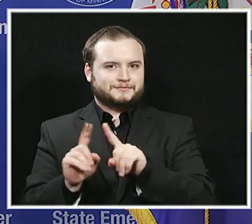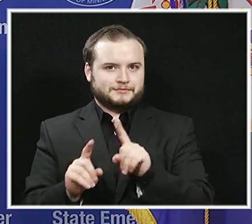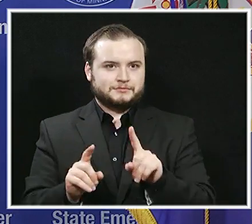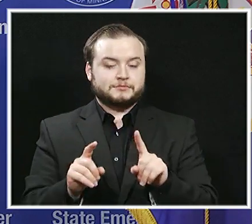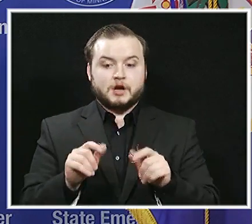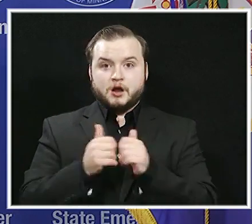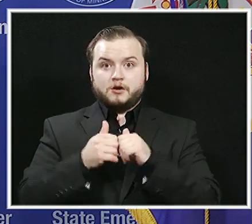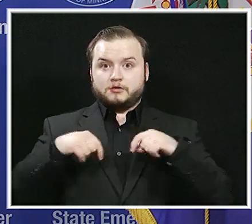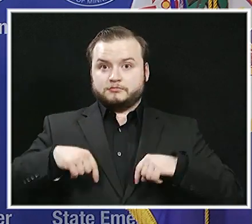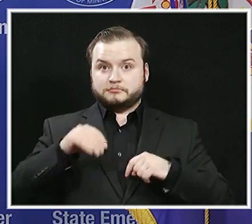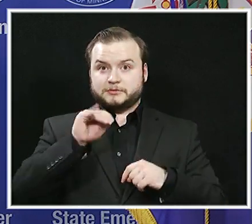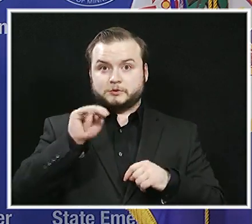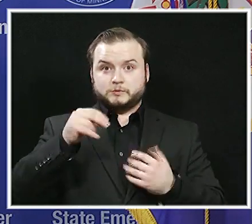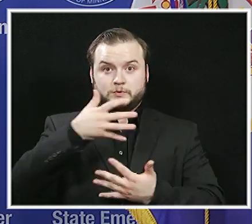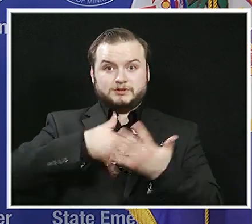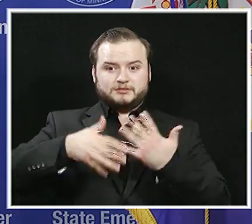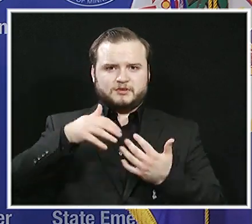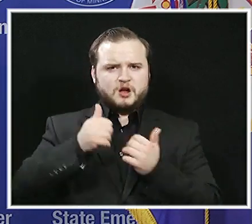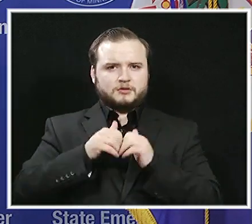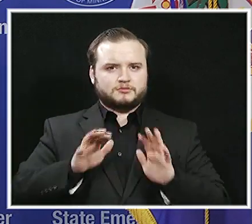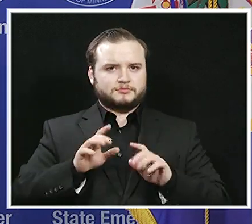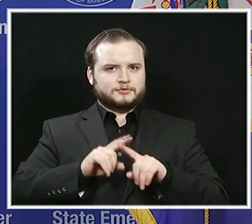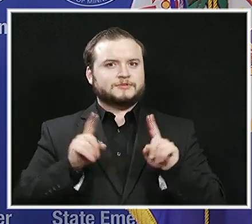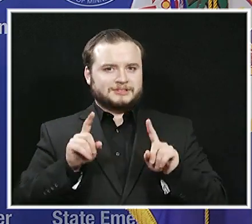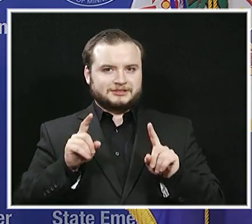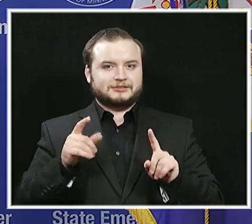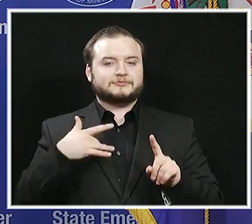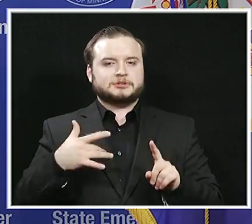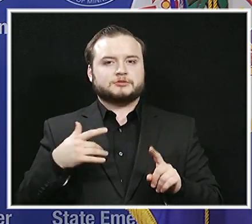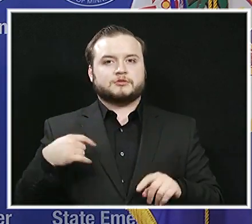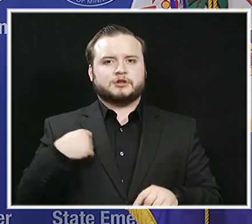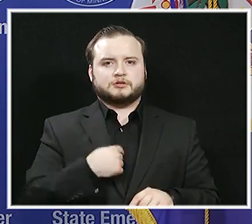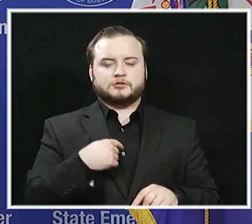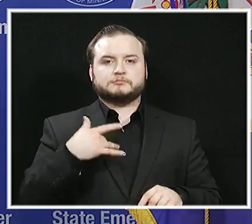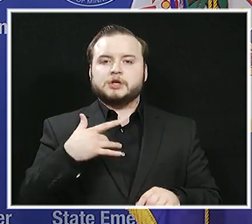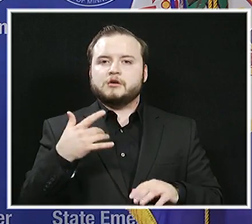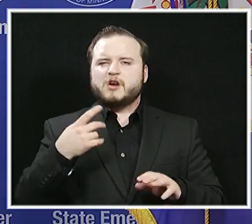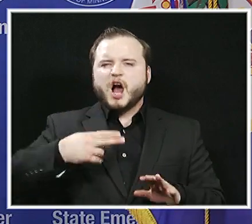And I have made the case here to my team time and time again, there is a social compact in Minnesota that